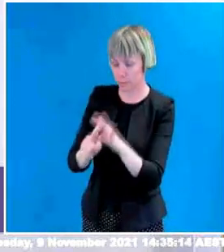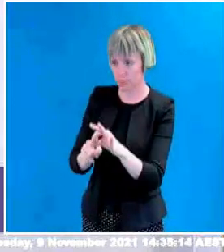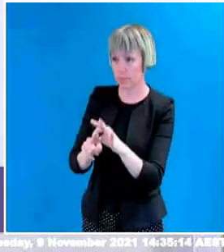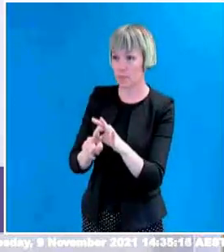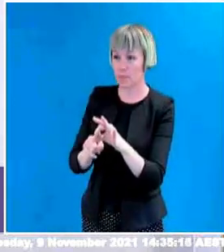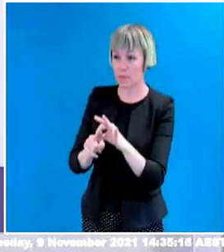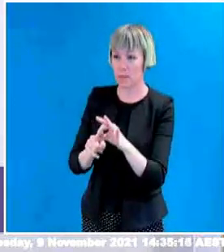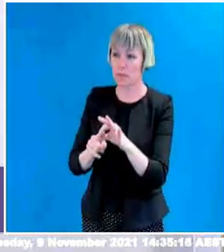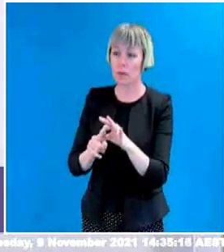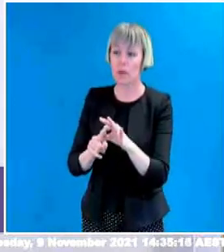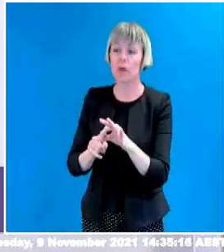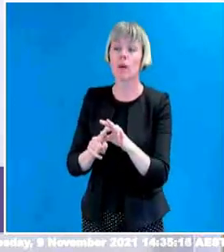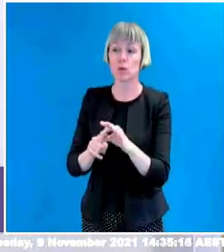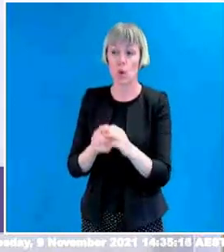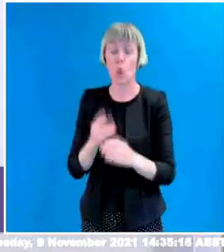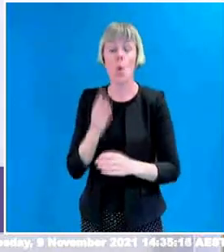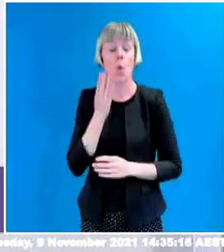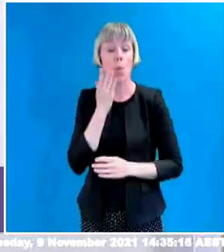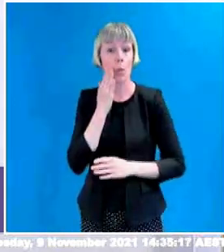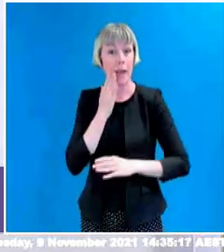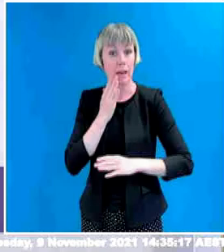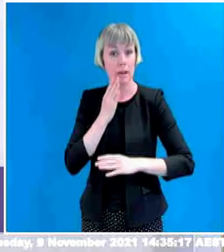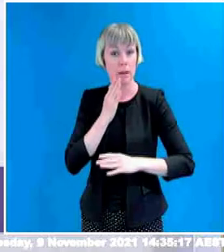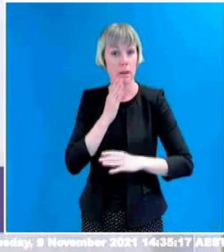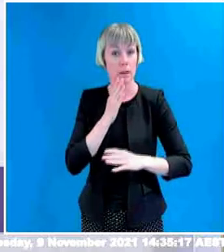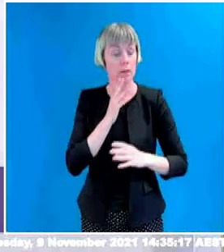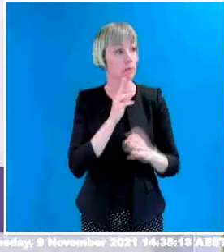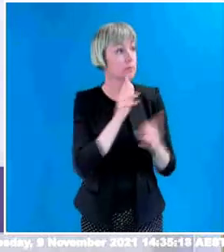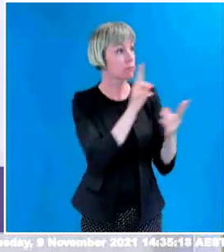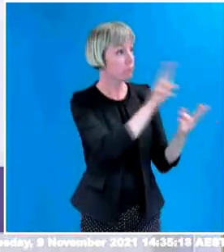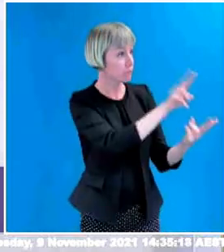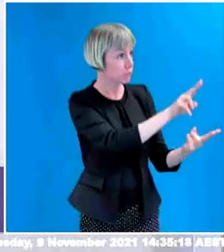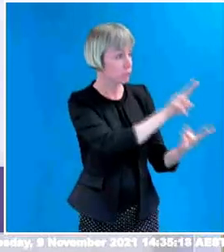implementation, so we are bringing the international law into a domestic